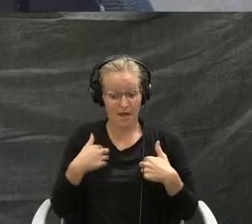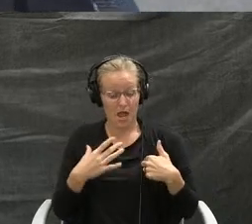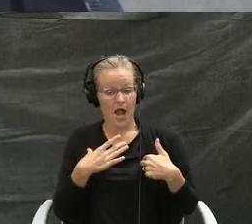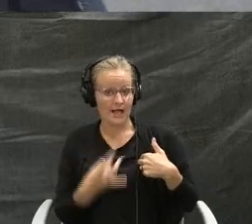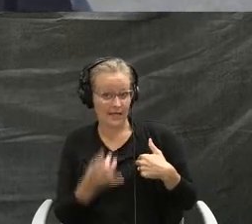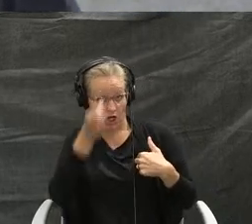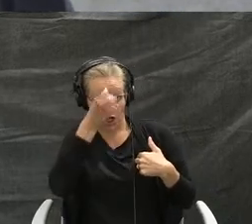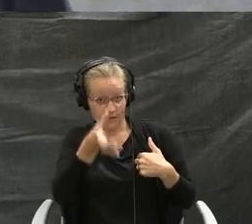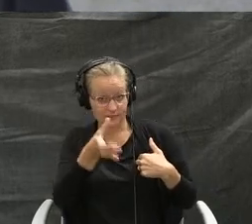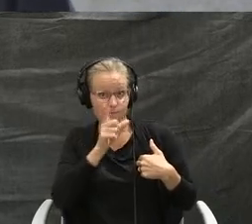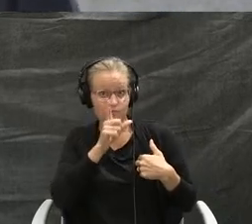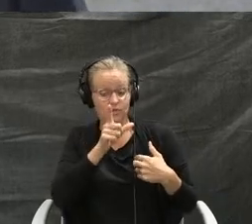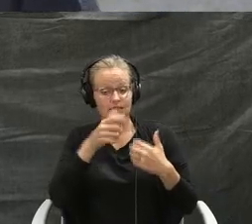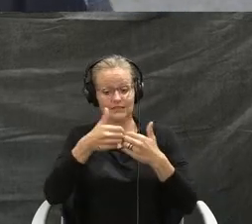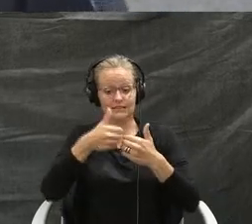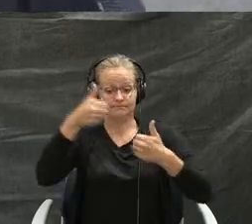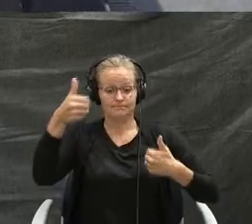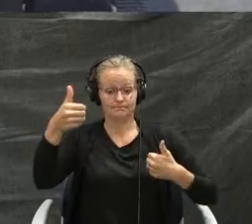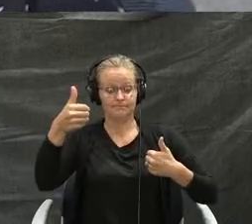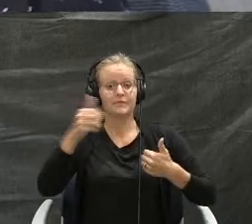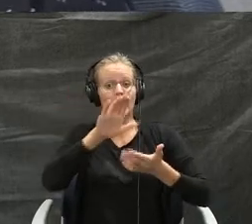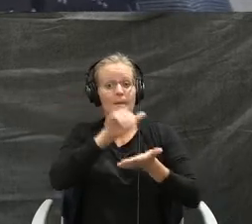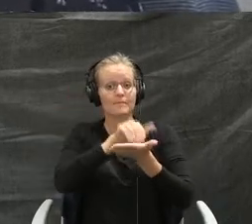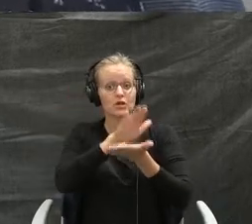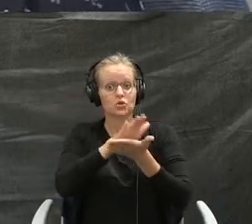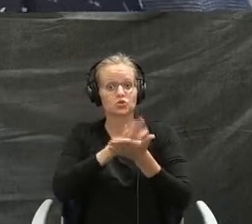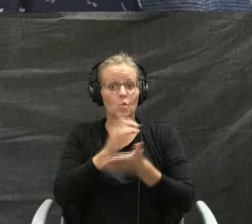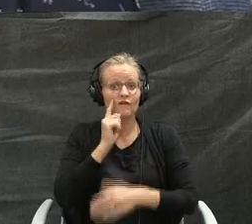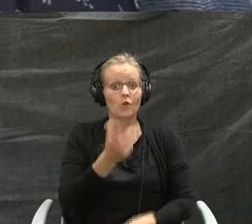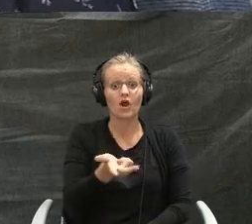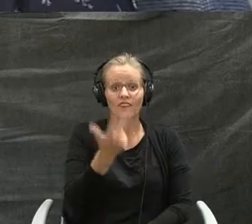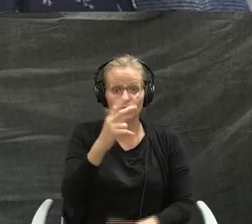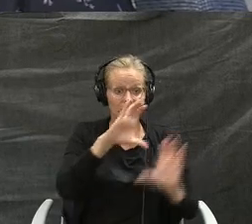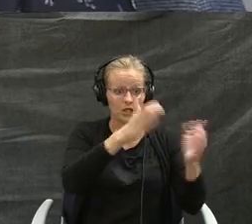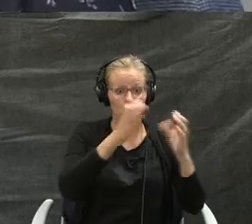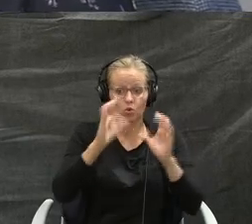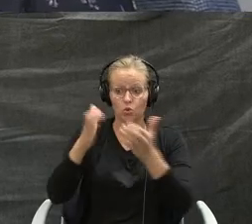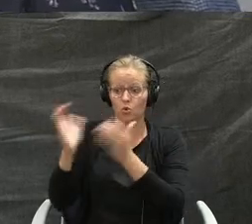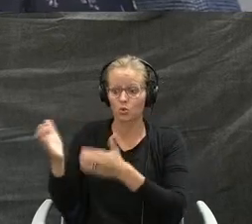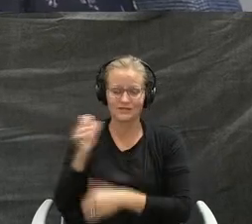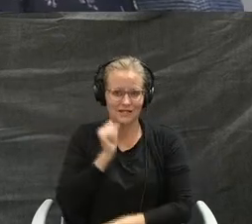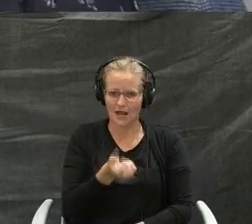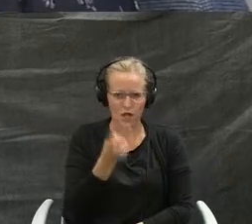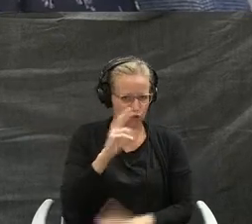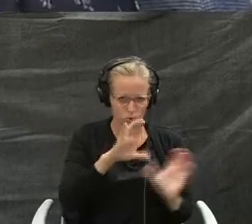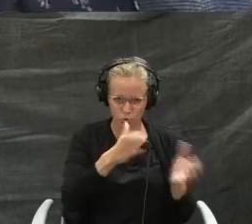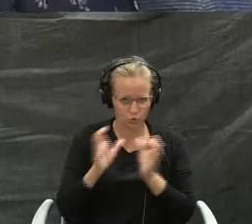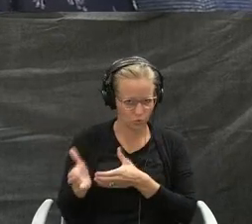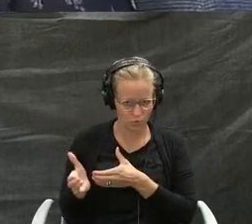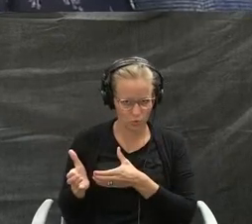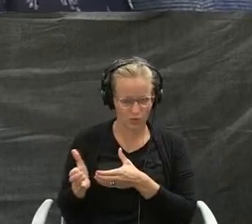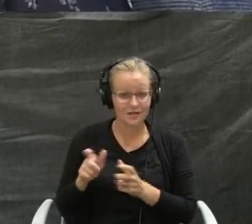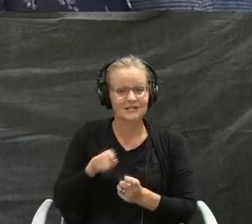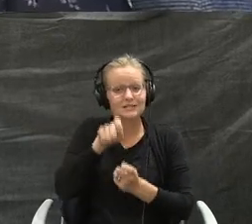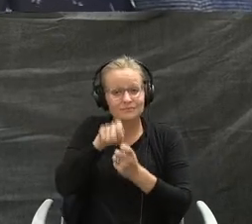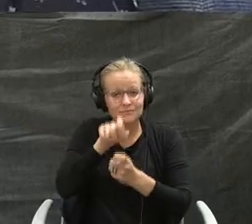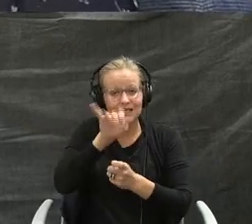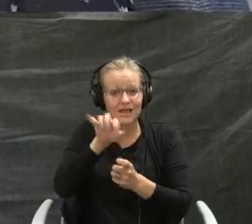schools into three groups rather than two or four, especially if we are required to follow the six foot separation guidelines.